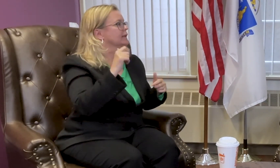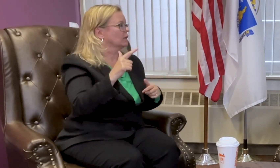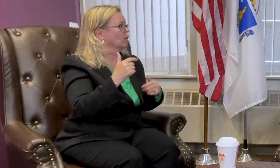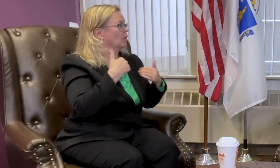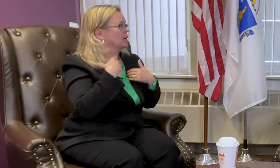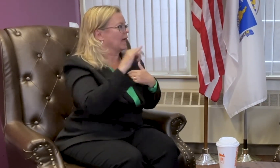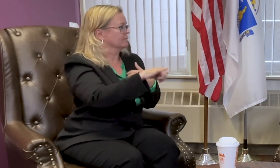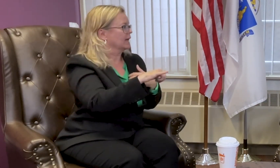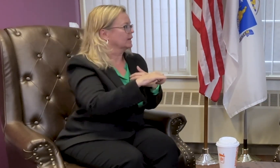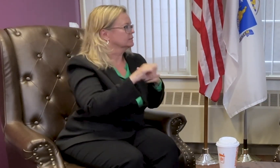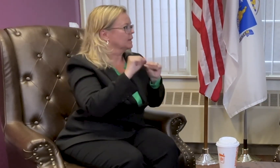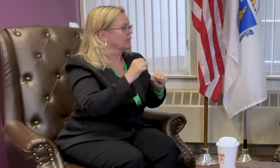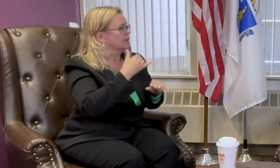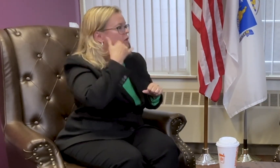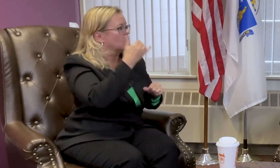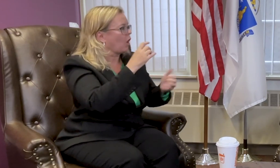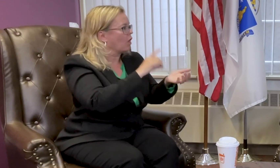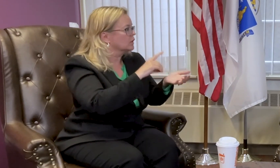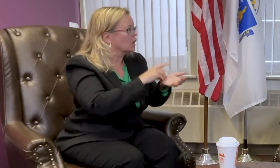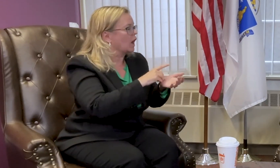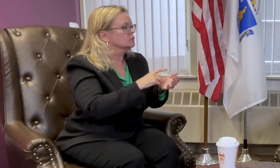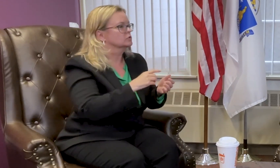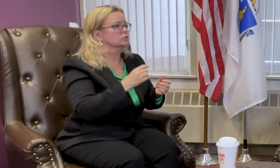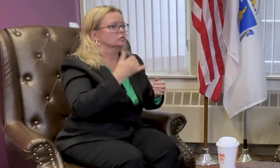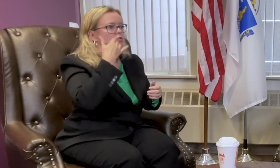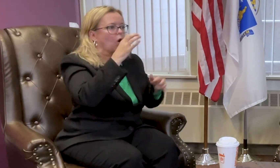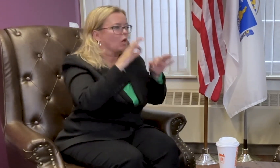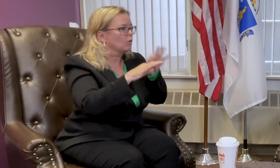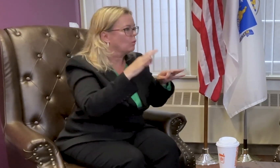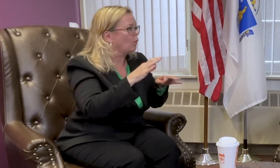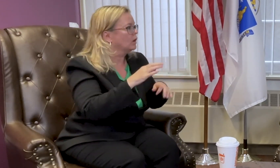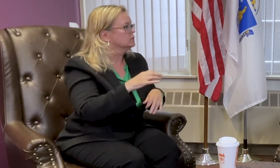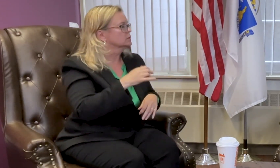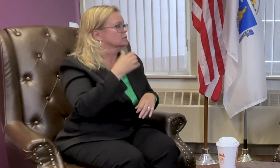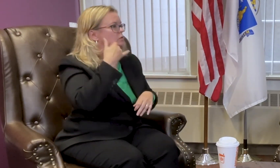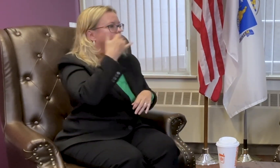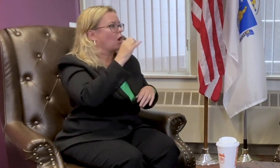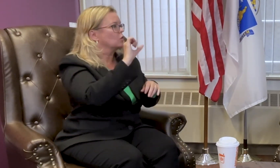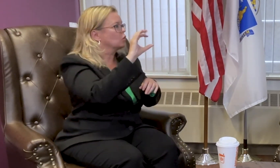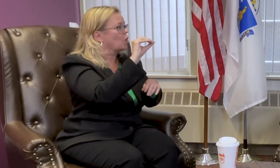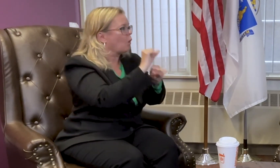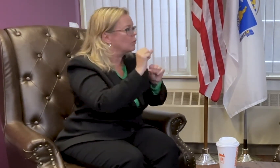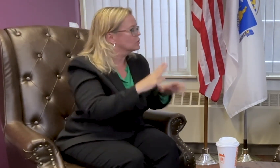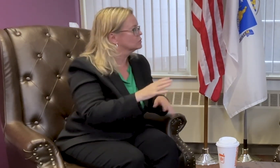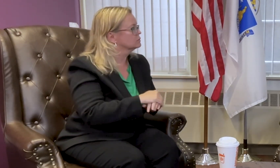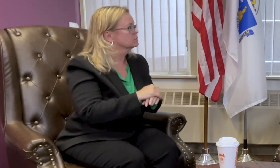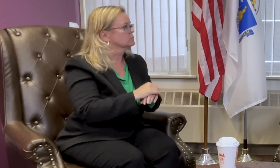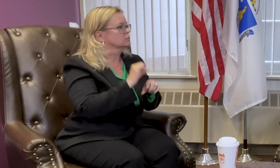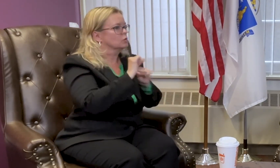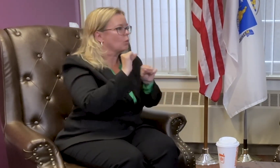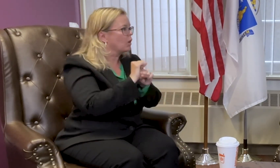The impact is immense, being able to call your doctor, the courts, or a coworker,